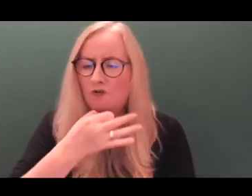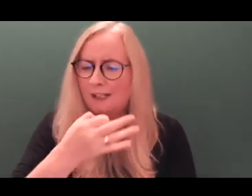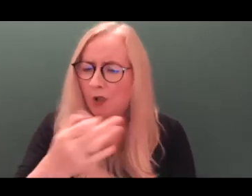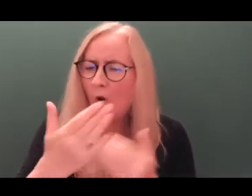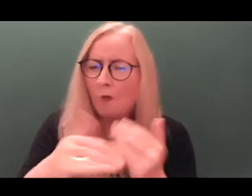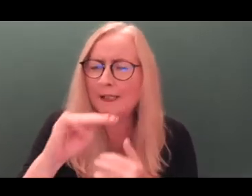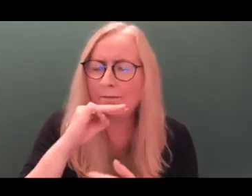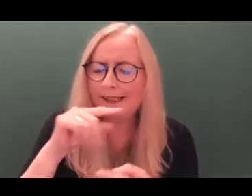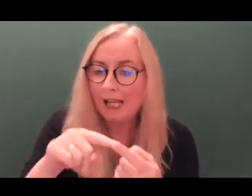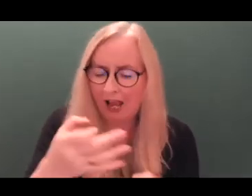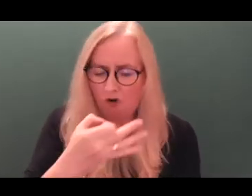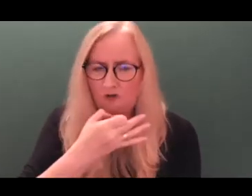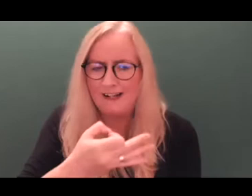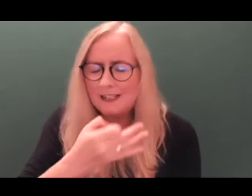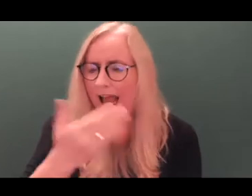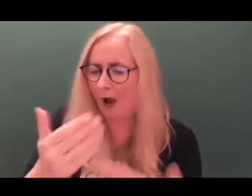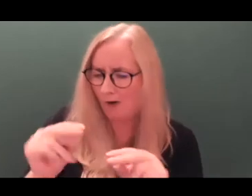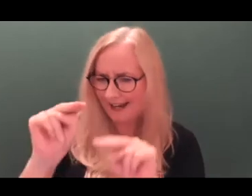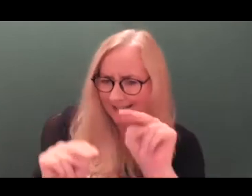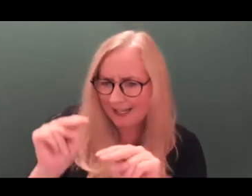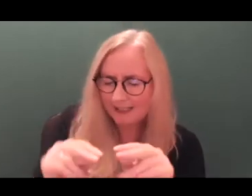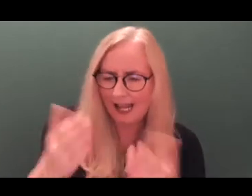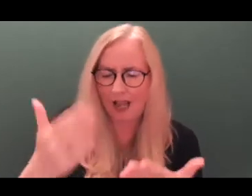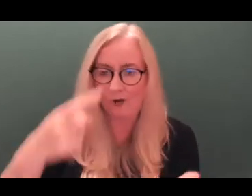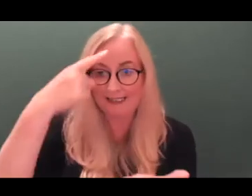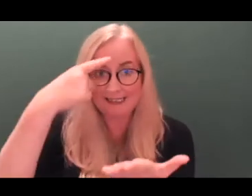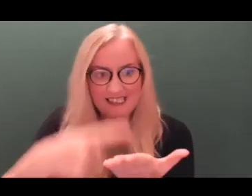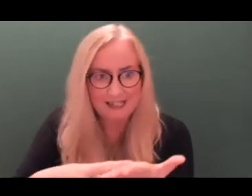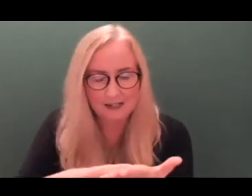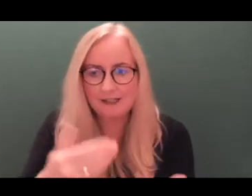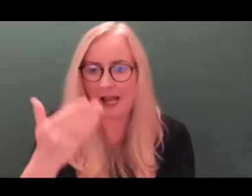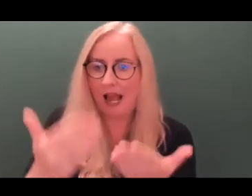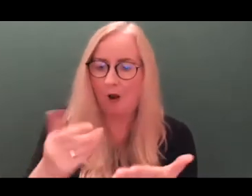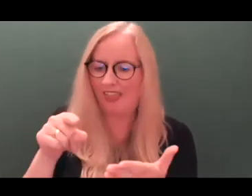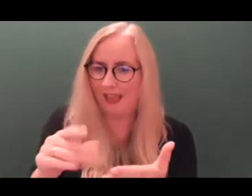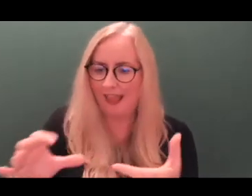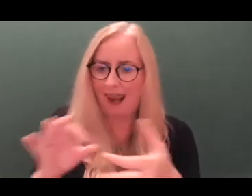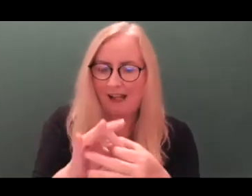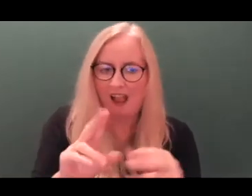is risk assessed, how is risk determined? How does that then relate to an unwise decision. I think we